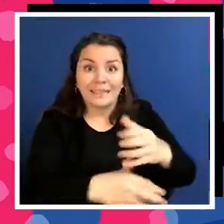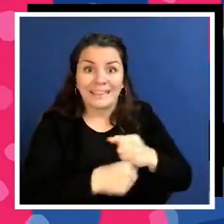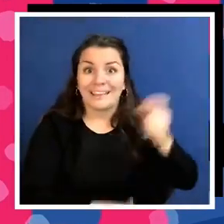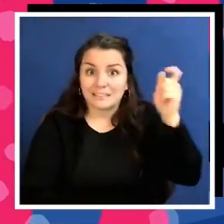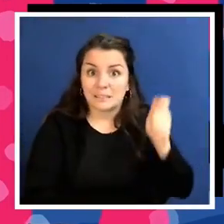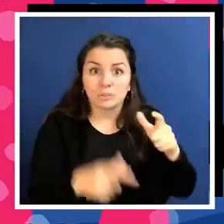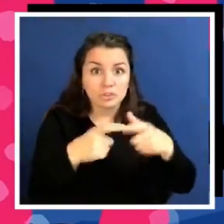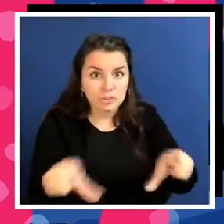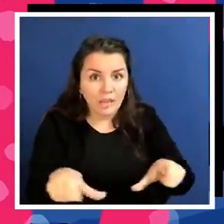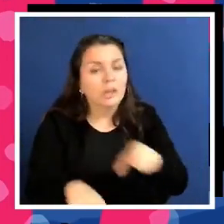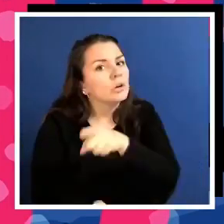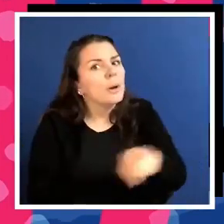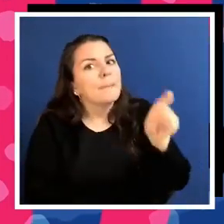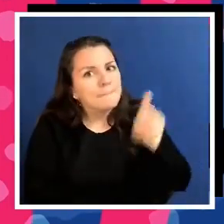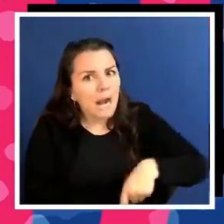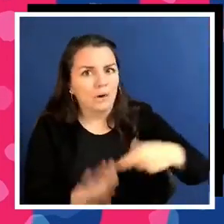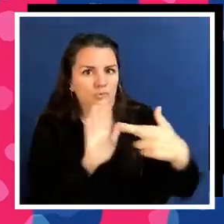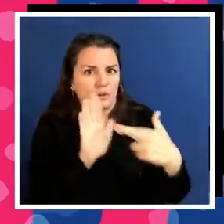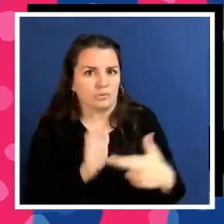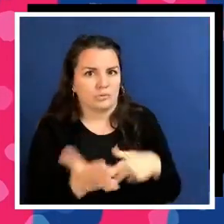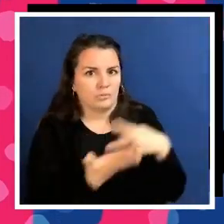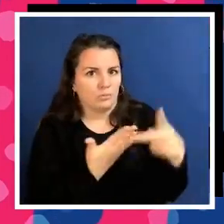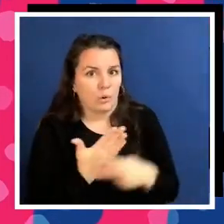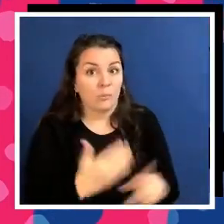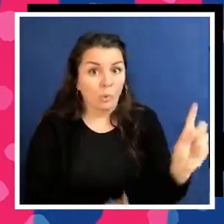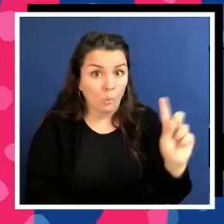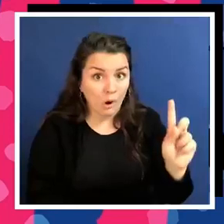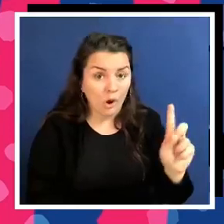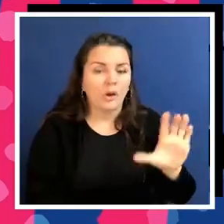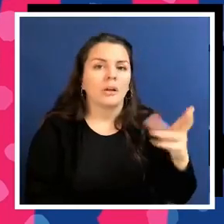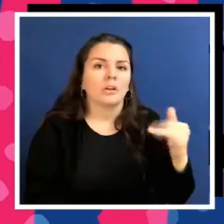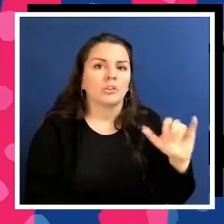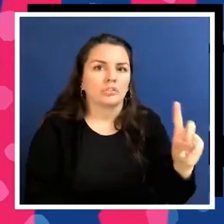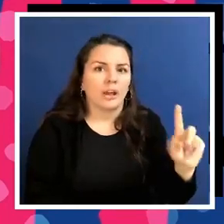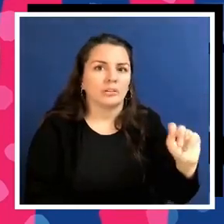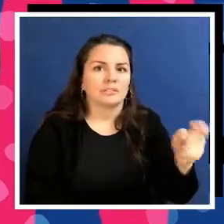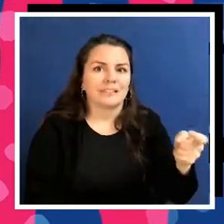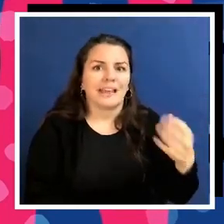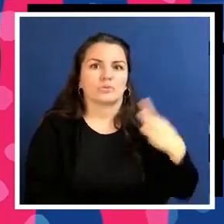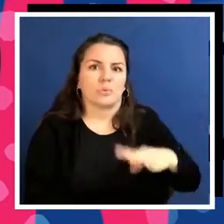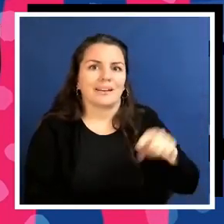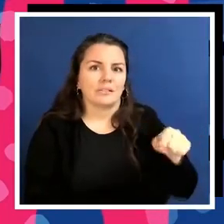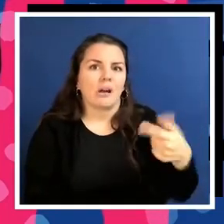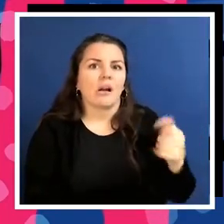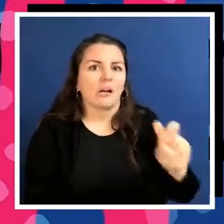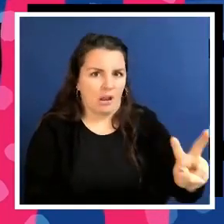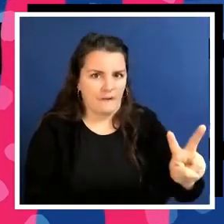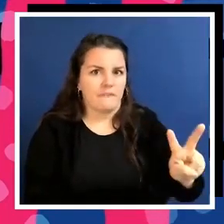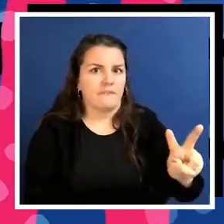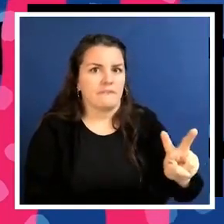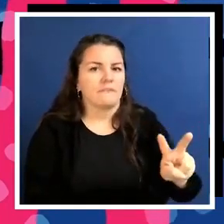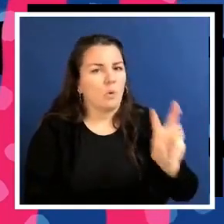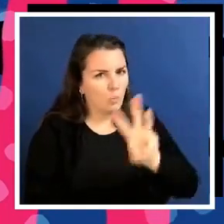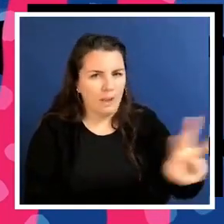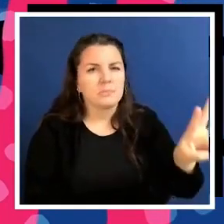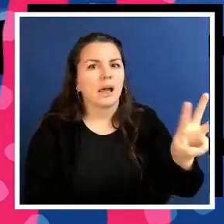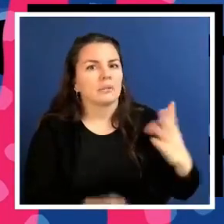FEDERAL TAXES AND YOU DID NOT